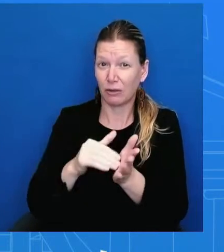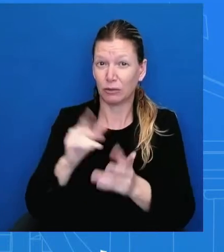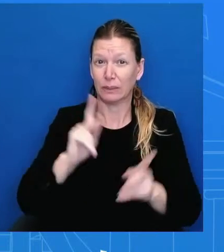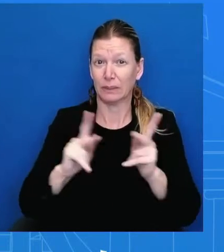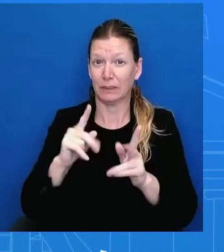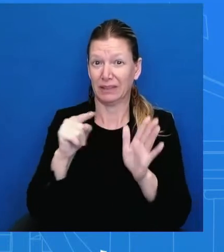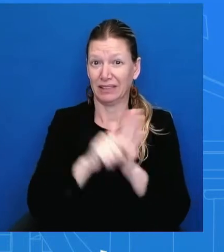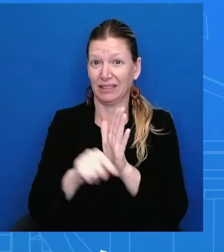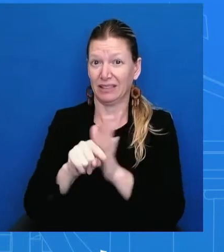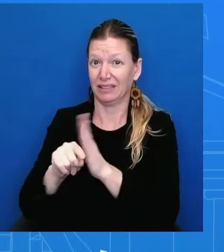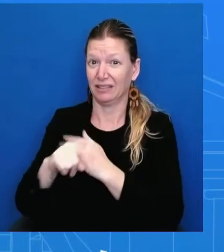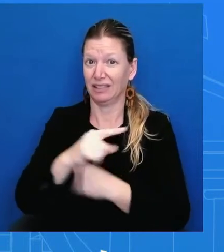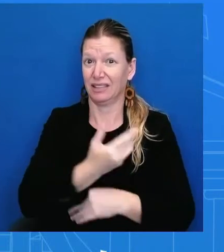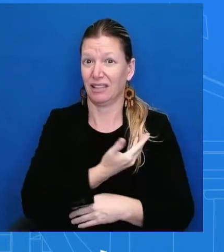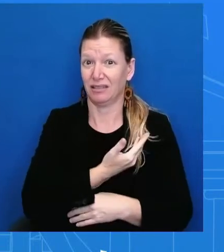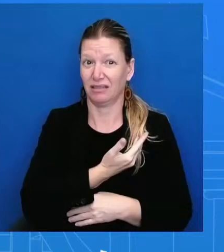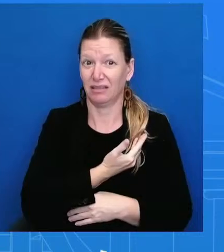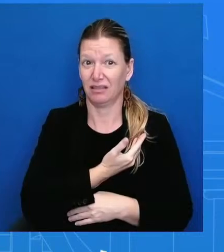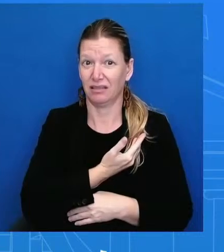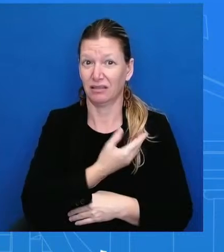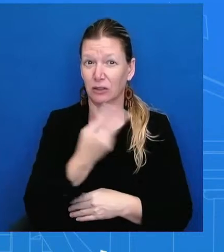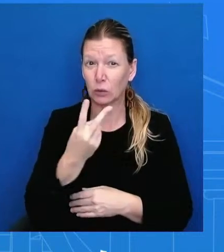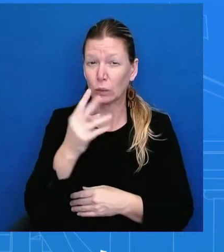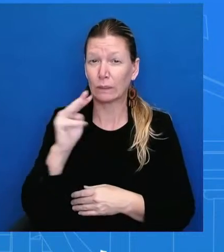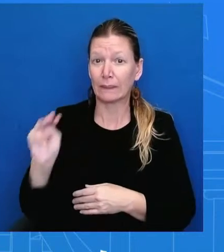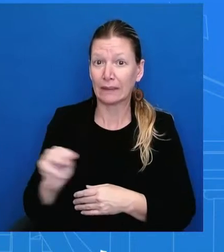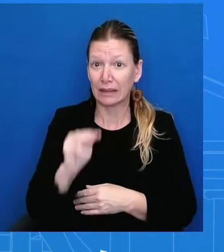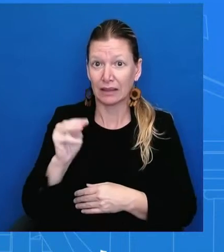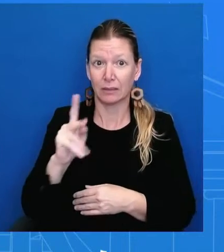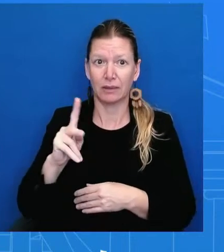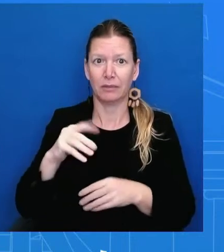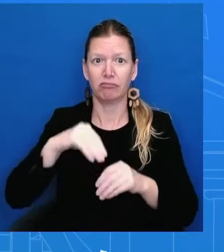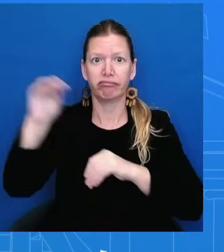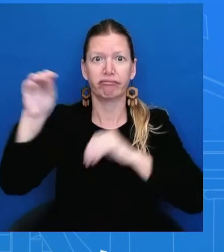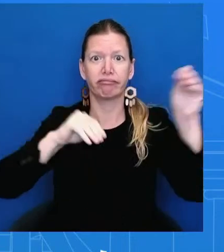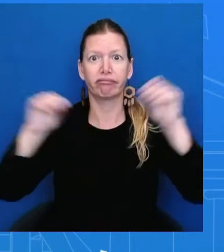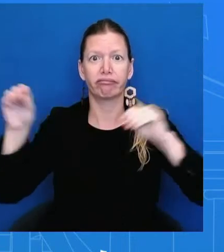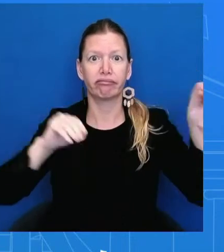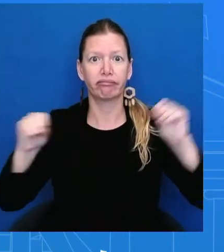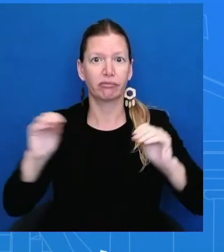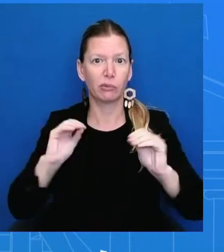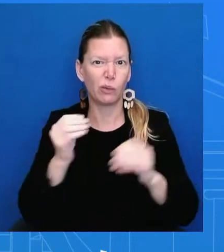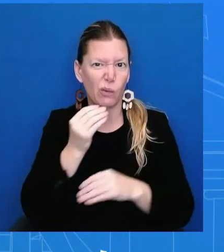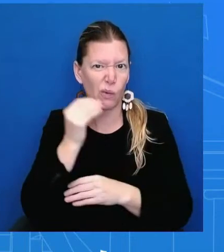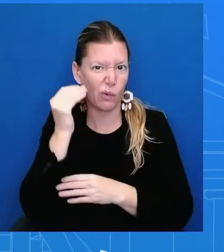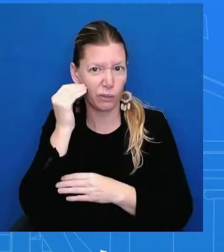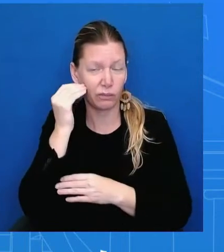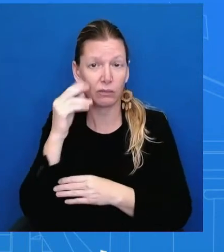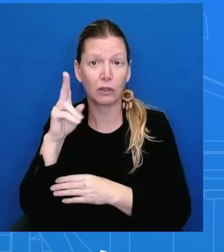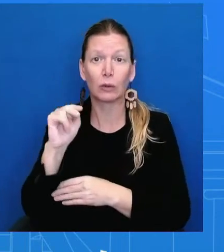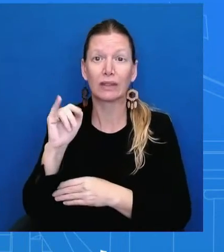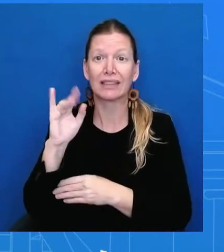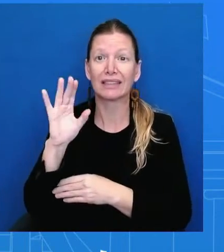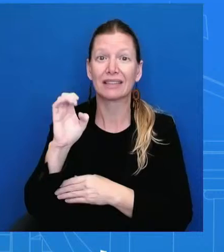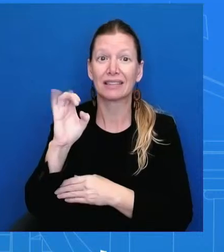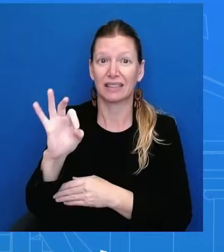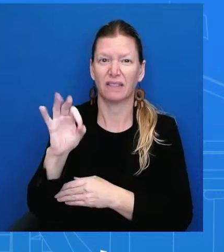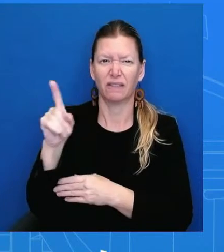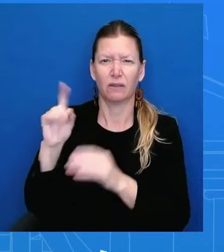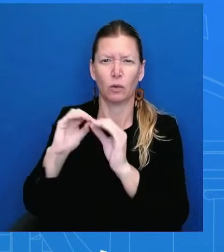one in three children under the age of two is suffering from acute malnutrition. Does the president consider his Gaza policy a success?